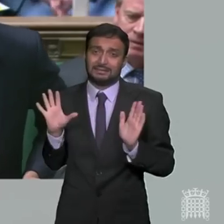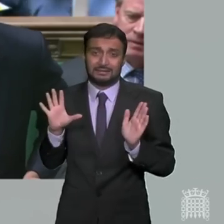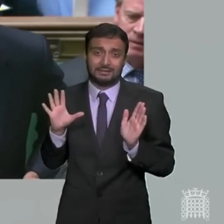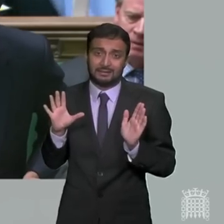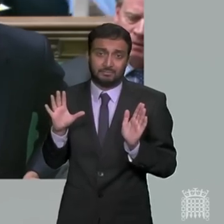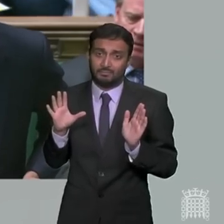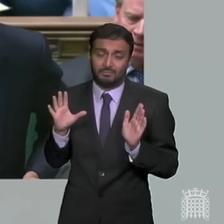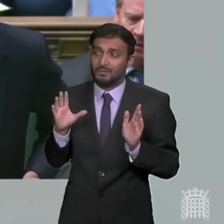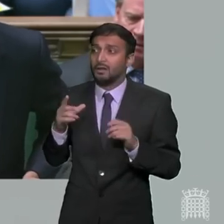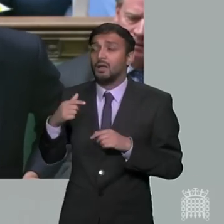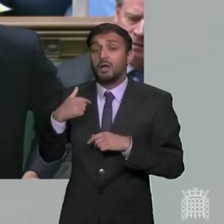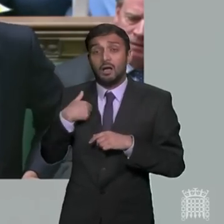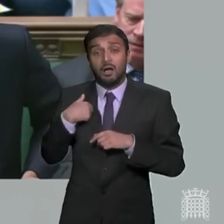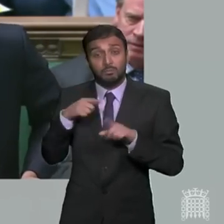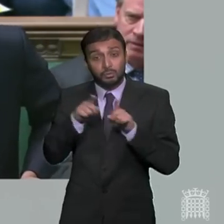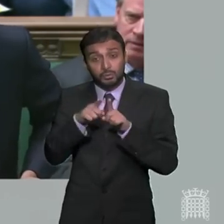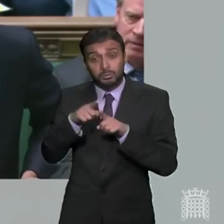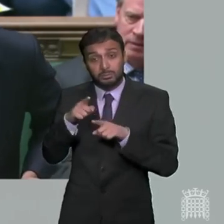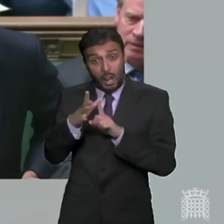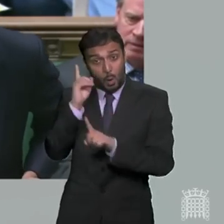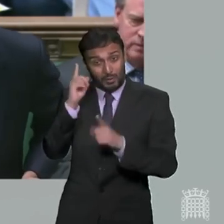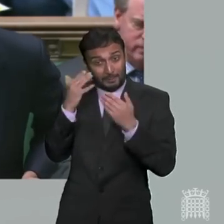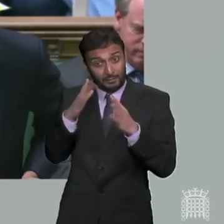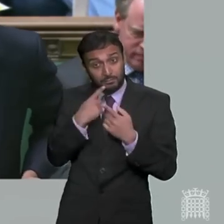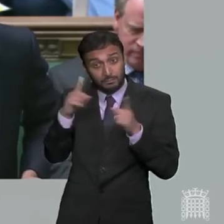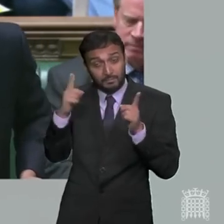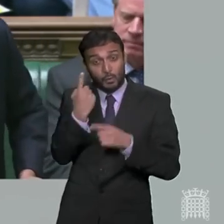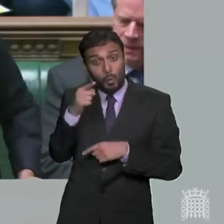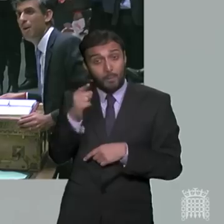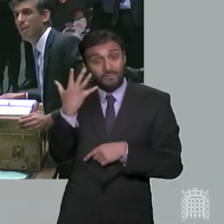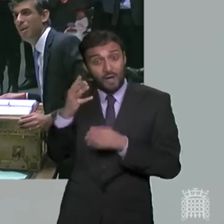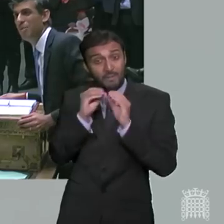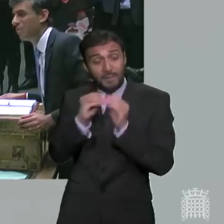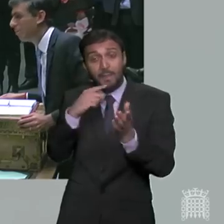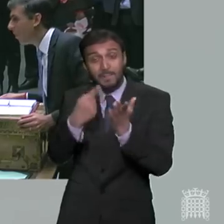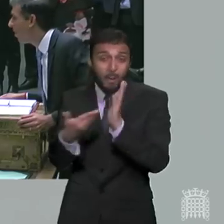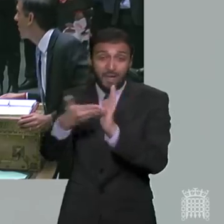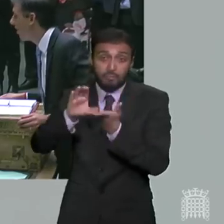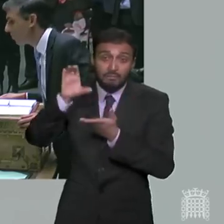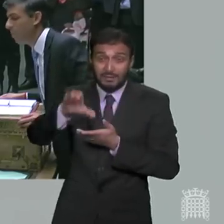£1.5 billion in extra funding to deliver for public services in Scotland, and that